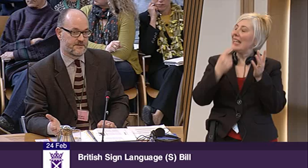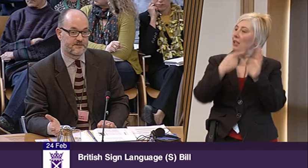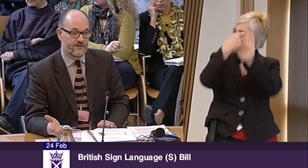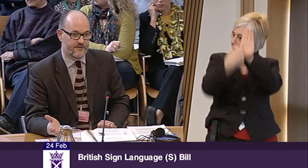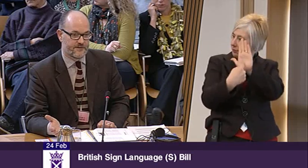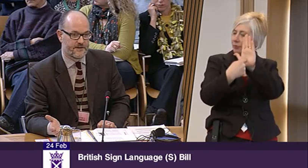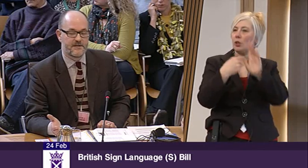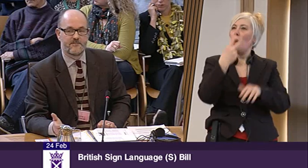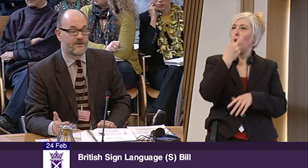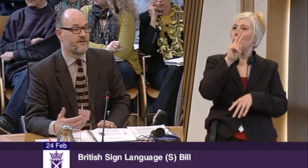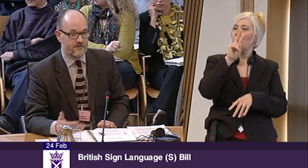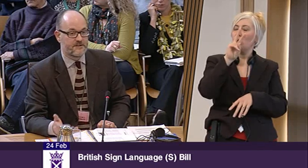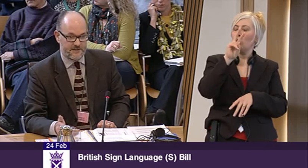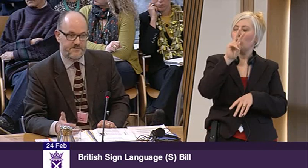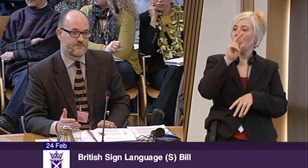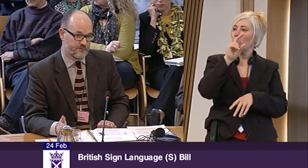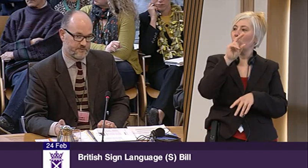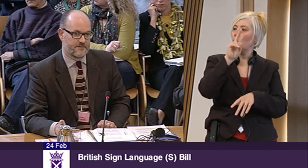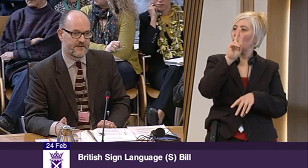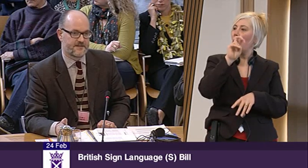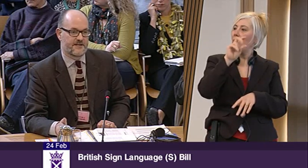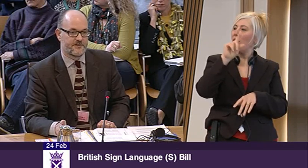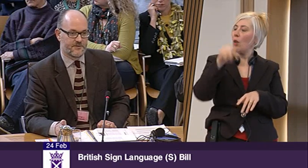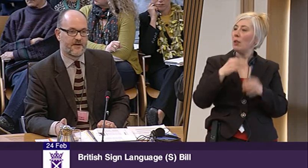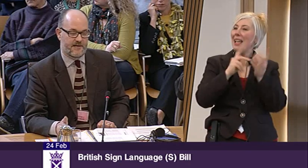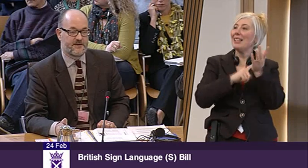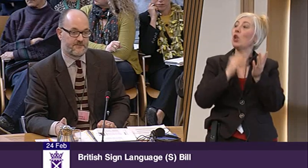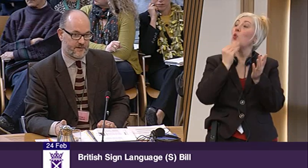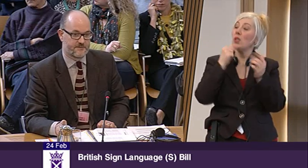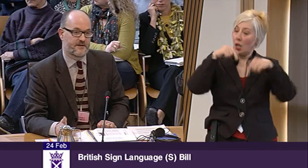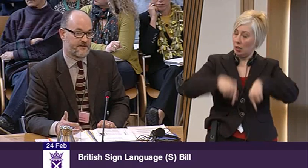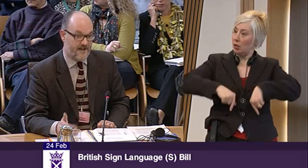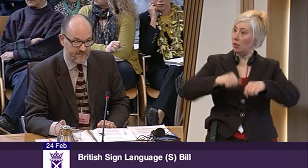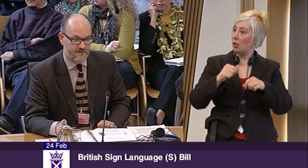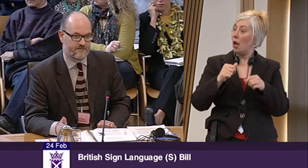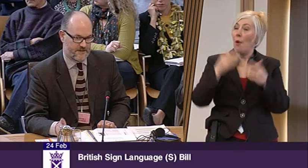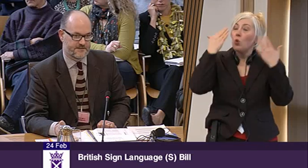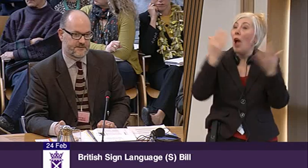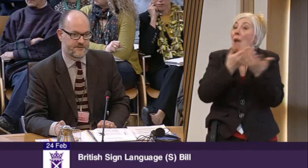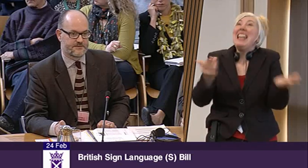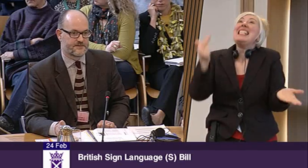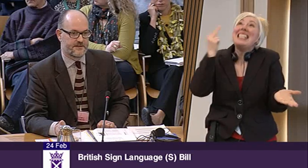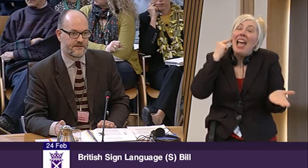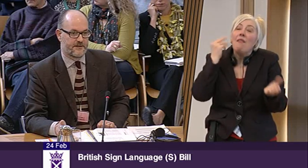in Scotland, but nobody in this room can tell you how many of those people are deaf. Nobody